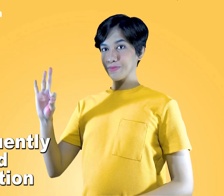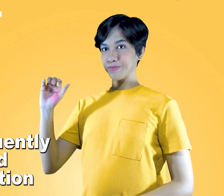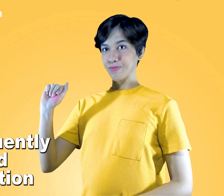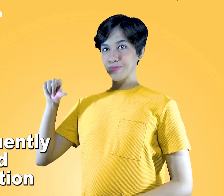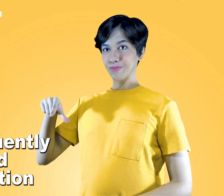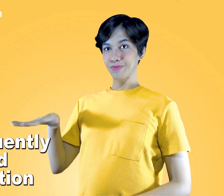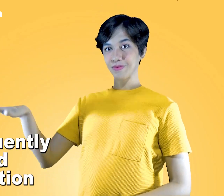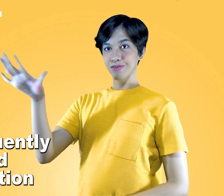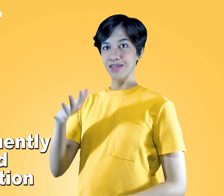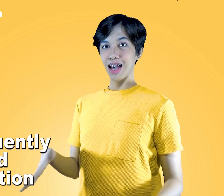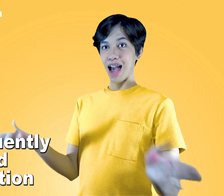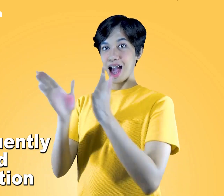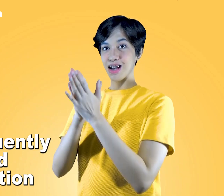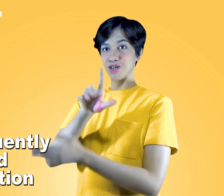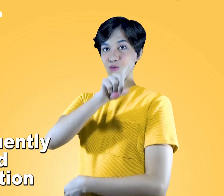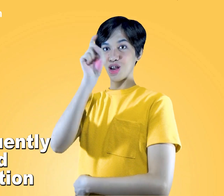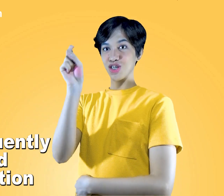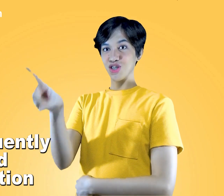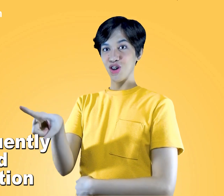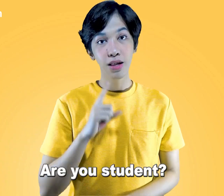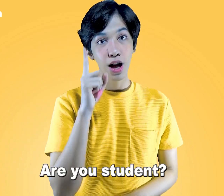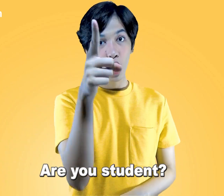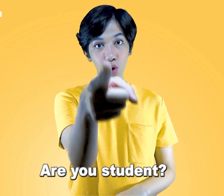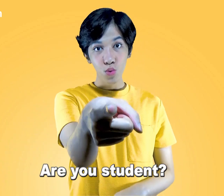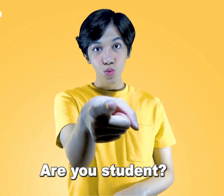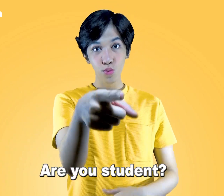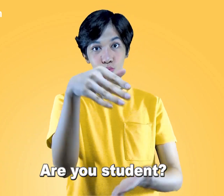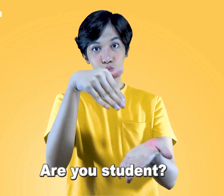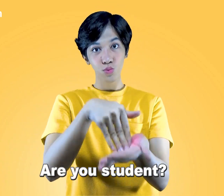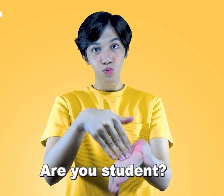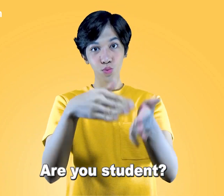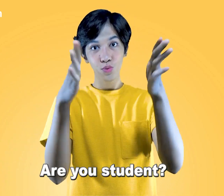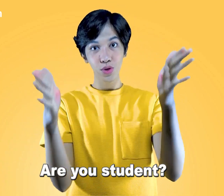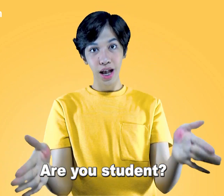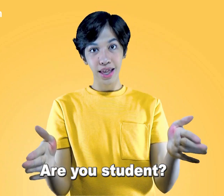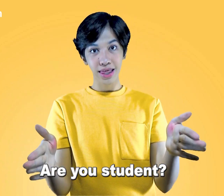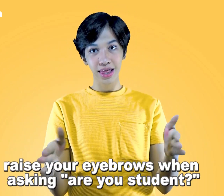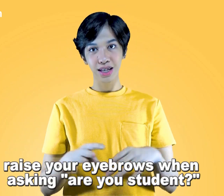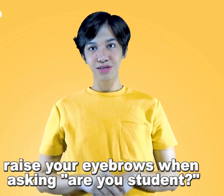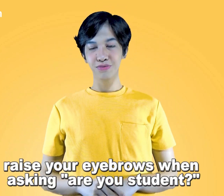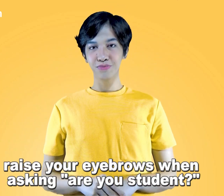Frequently Asked Question Are you student?